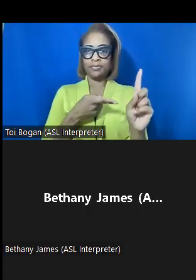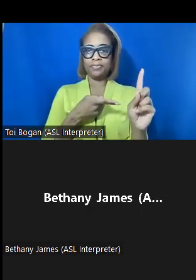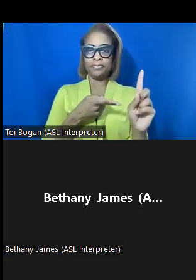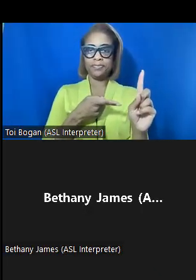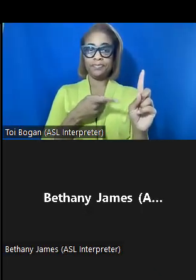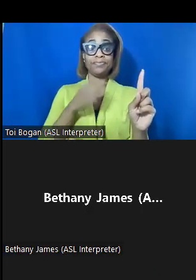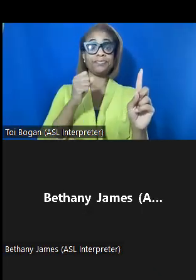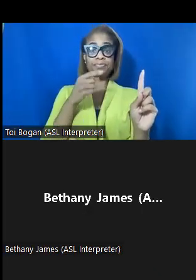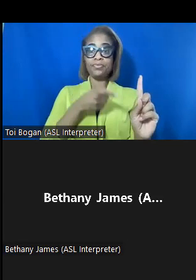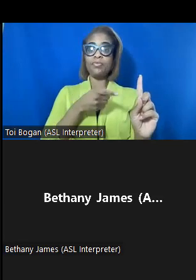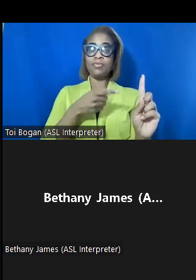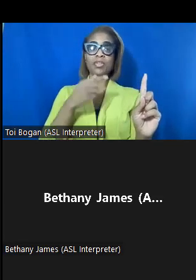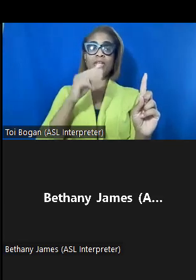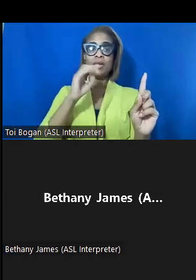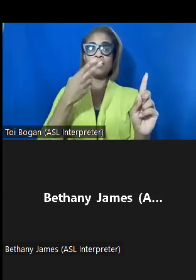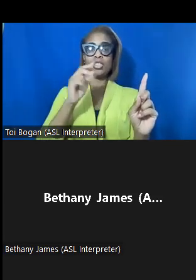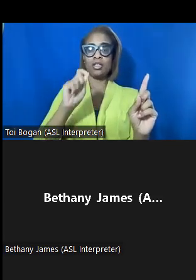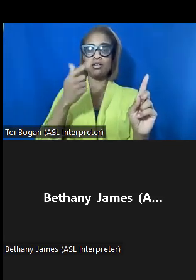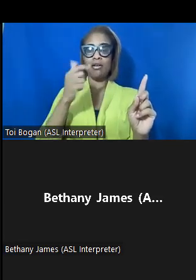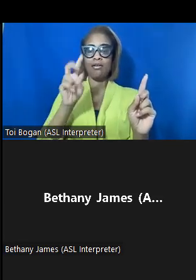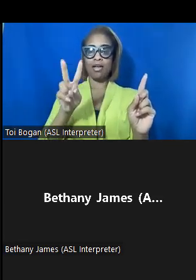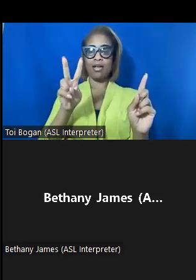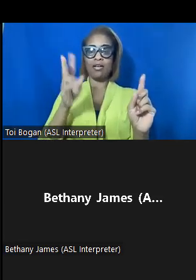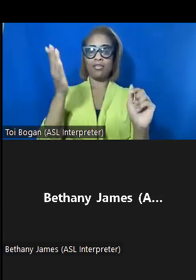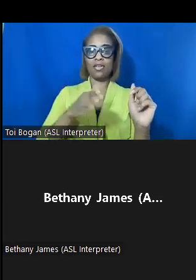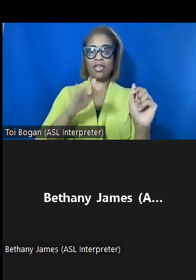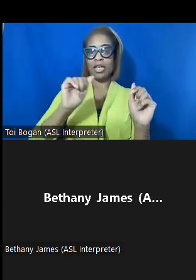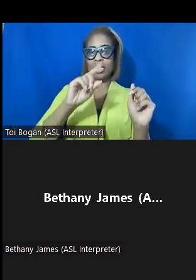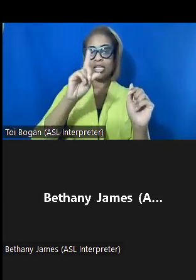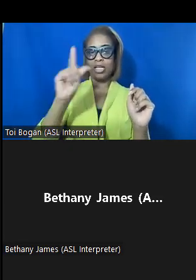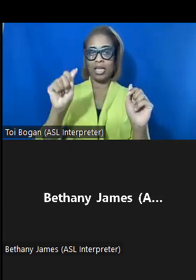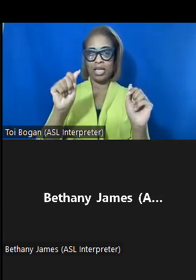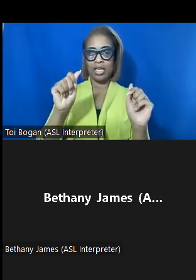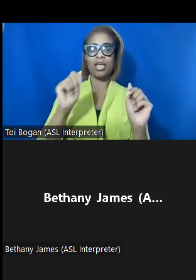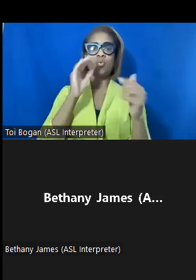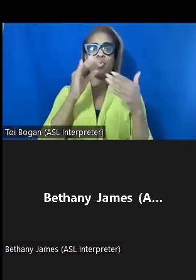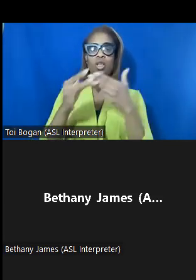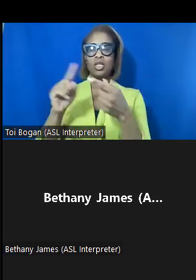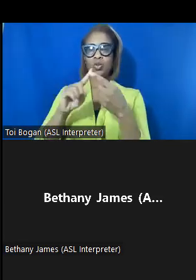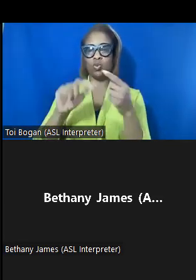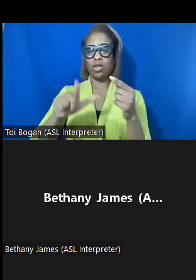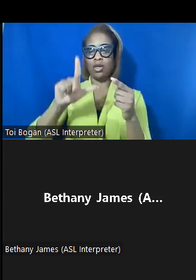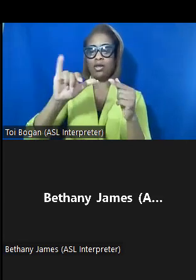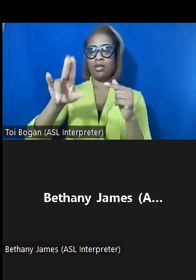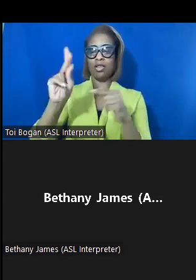So here you go to Michigan.gov/ADA, and it will take you to that link, the Disability